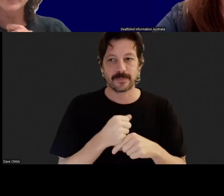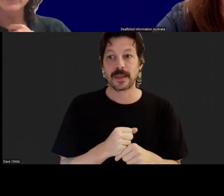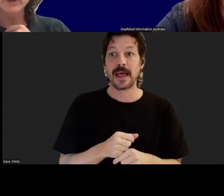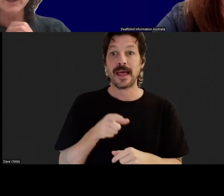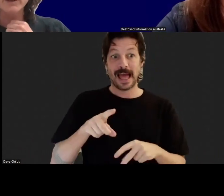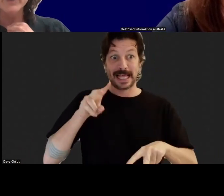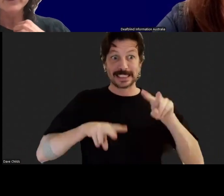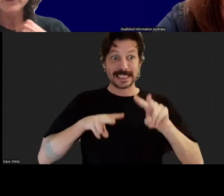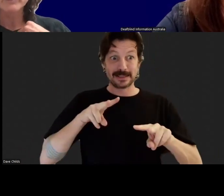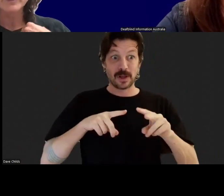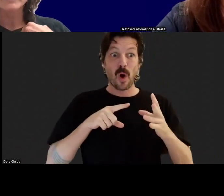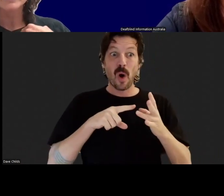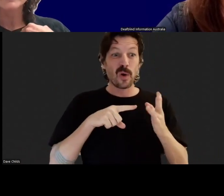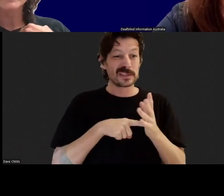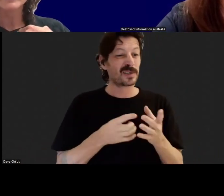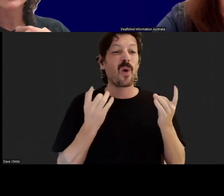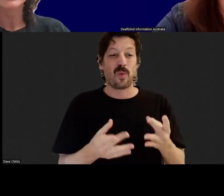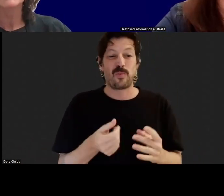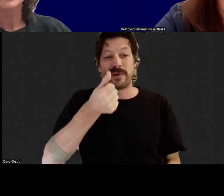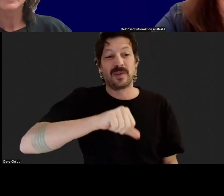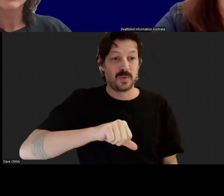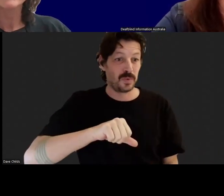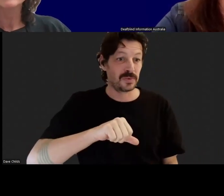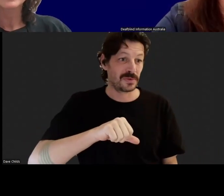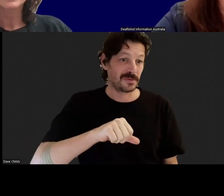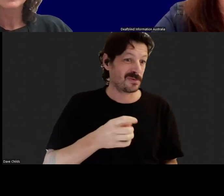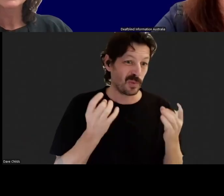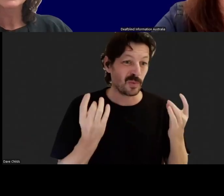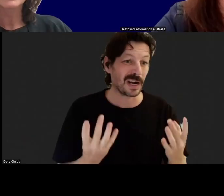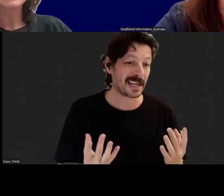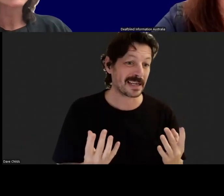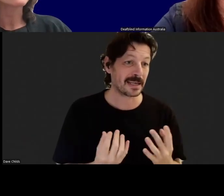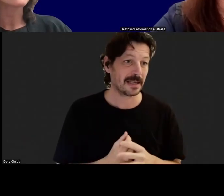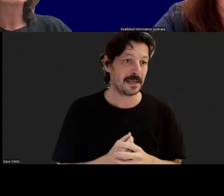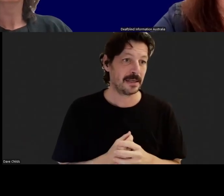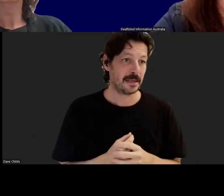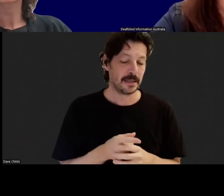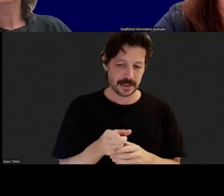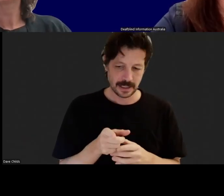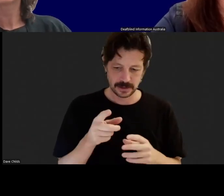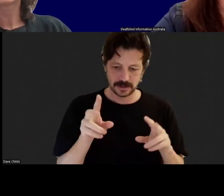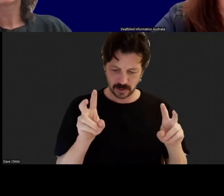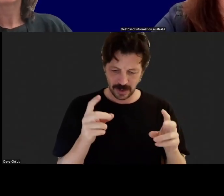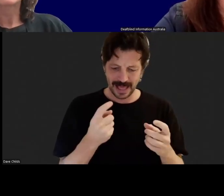already using in their functional capacity assessments. It's the Care and Needs Scale